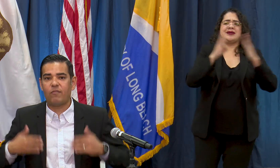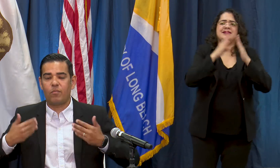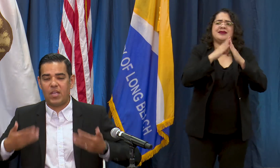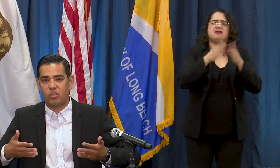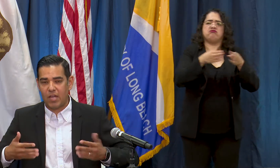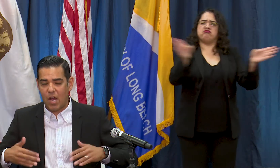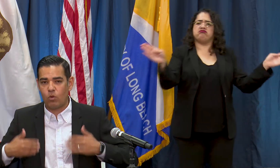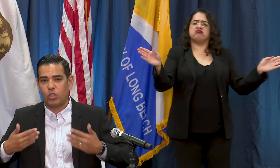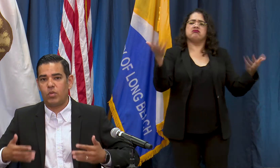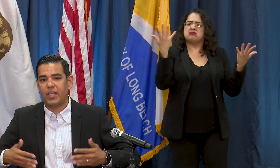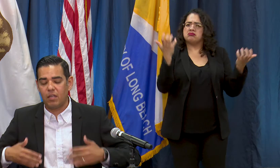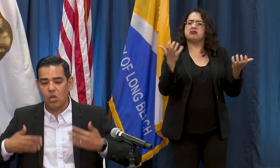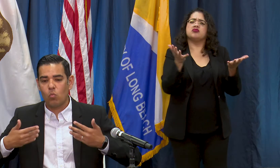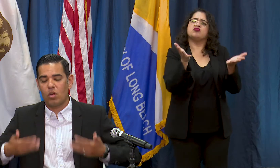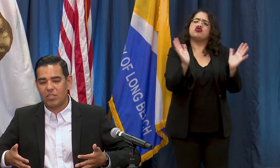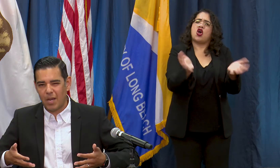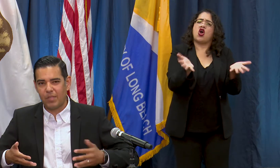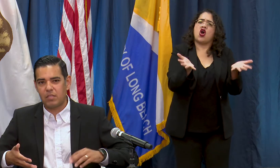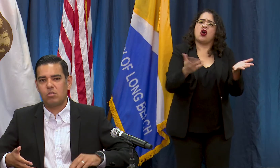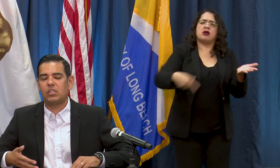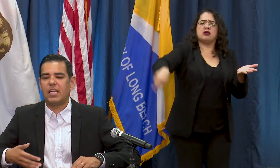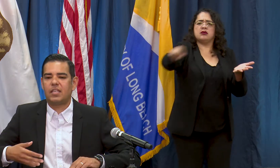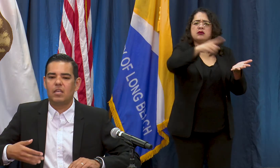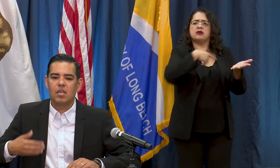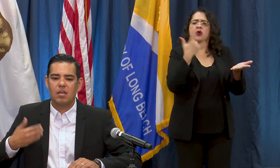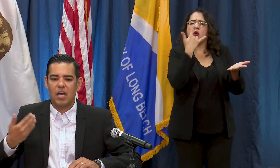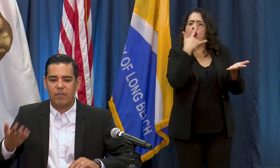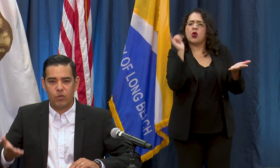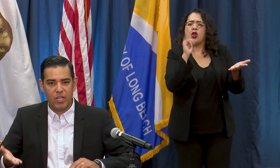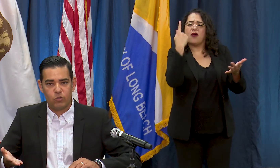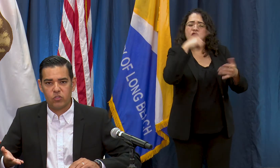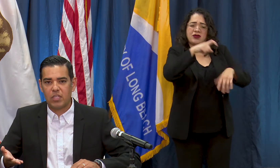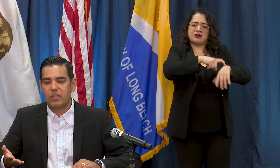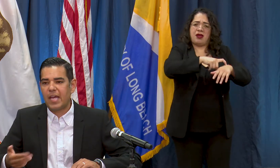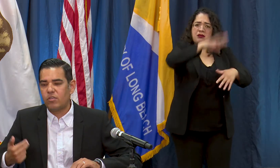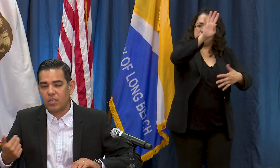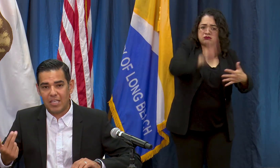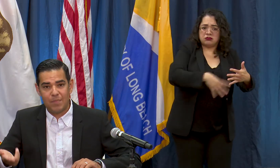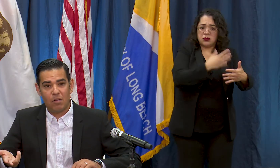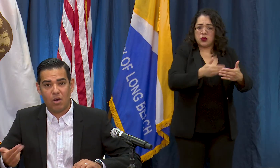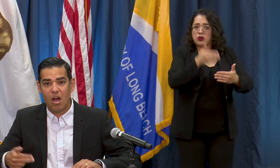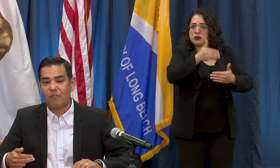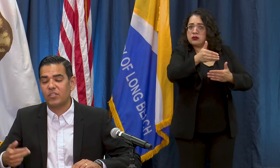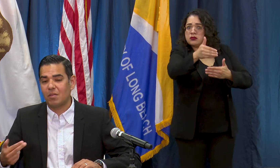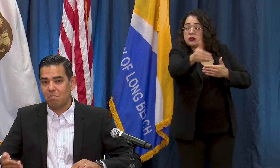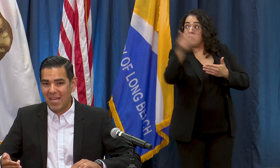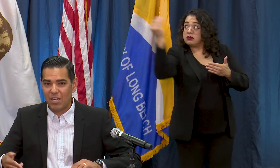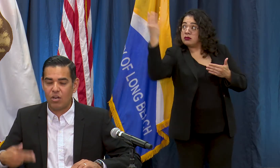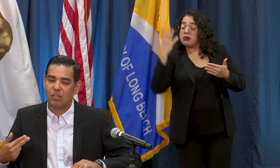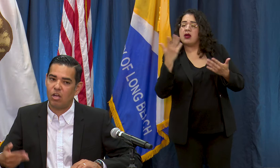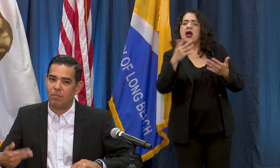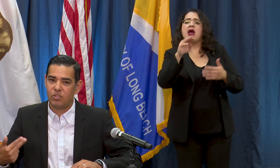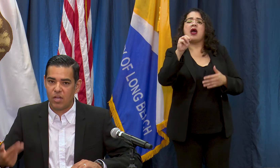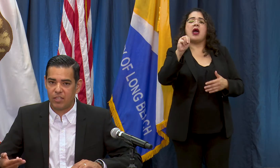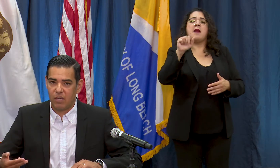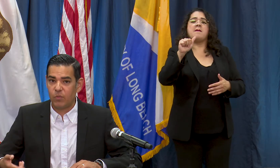information on how we're doing and what our timelines look like. If you're interested in that you can email our office at Mayor@LongBeach.gov and